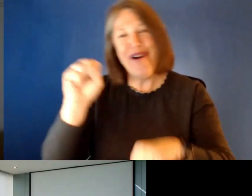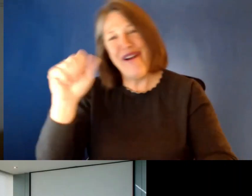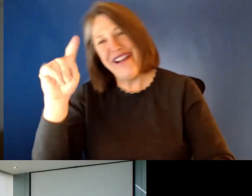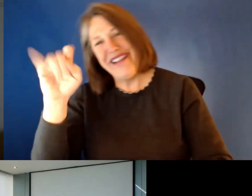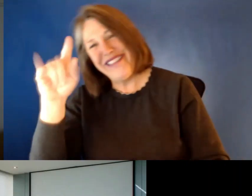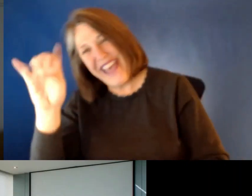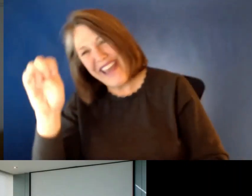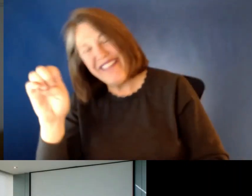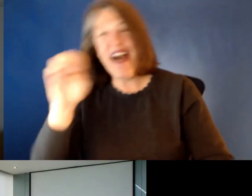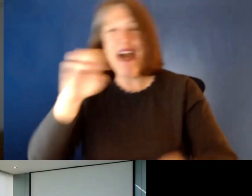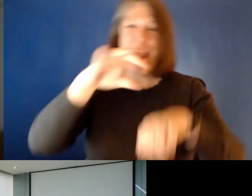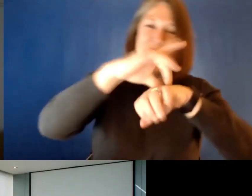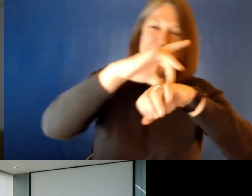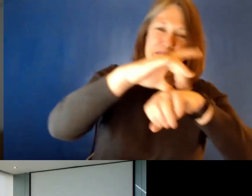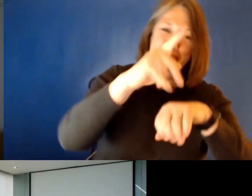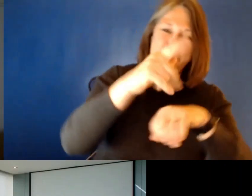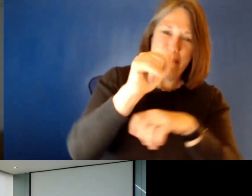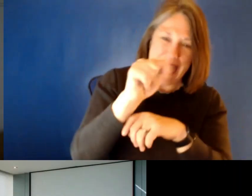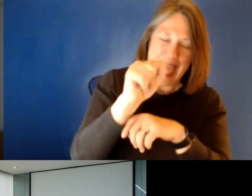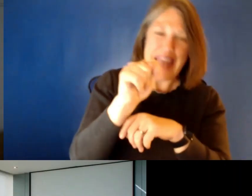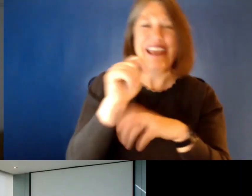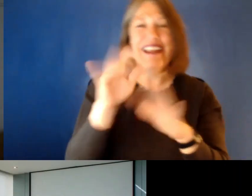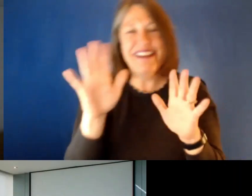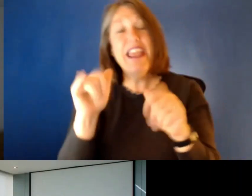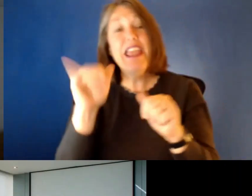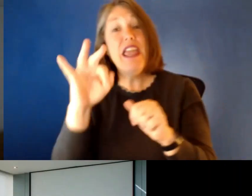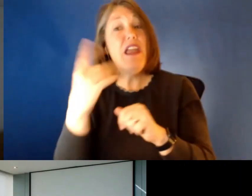planet, 06:20:51 so that if one only knows hours in